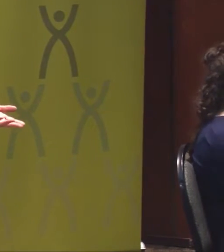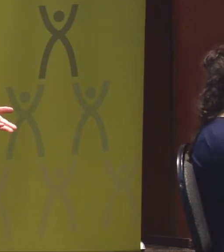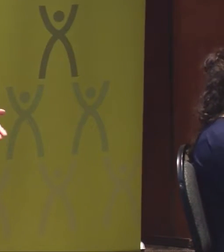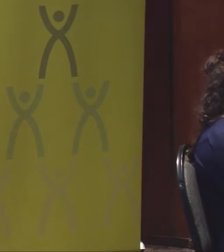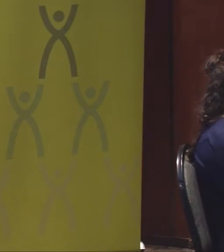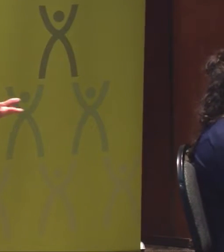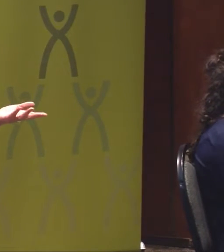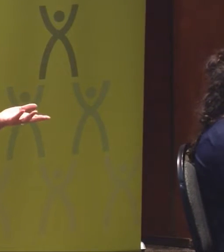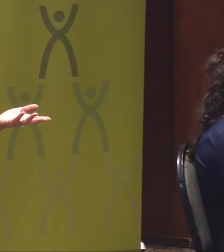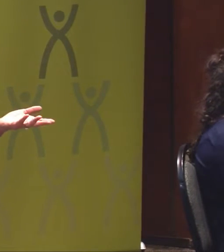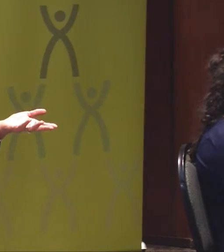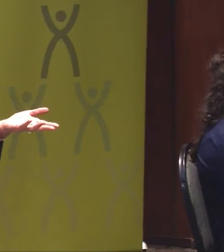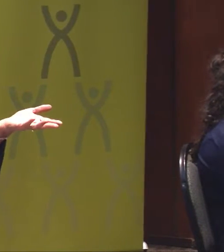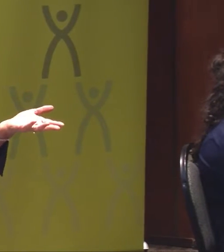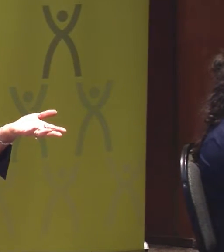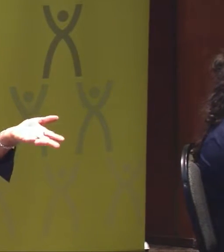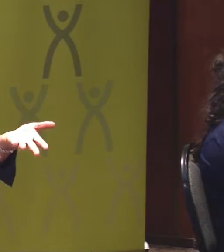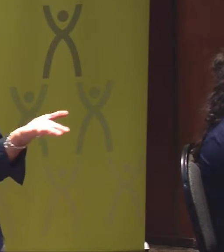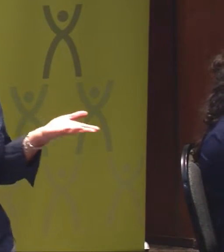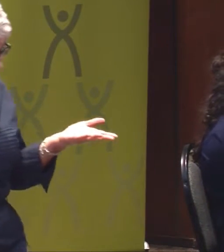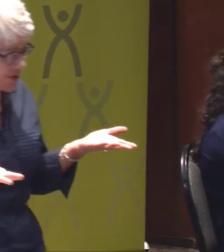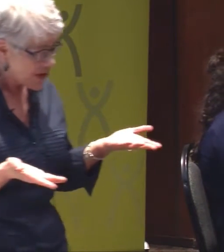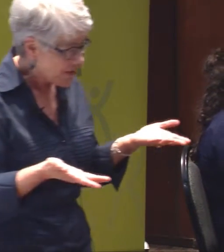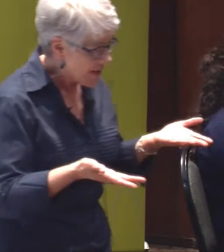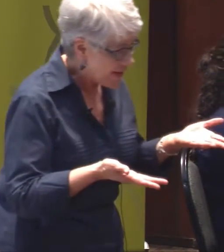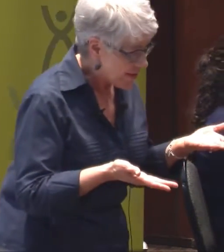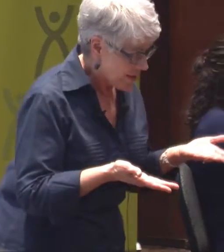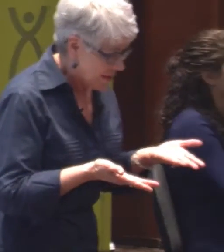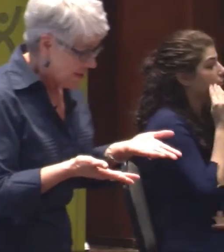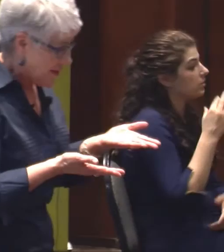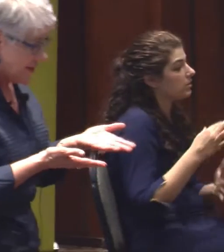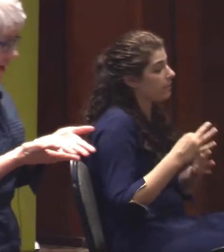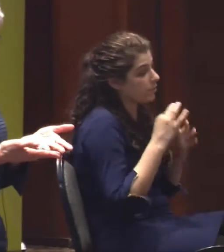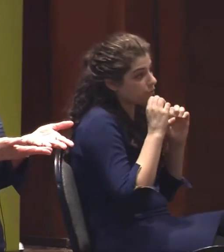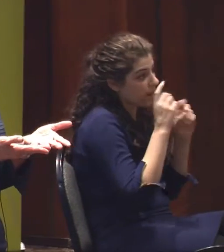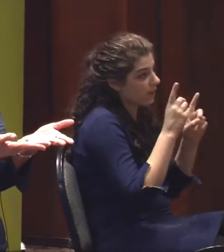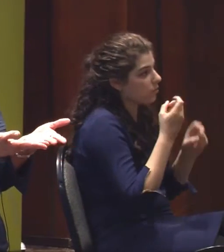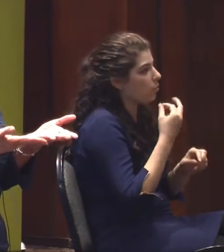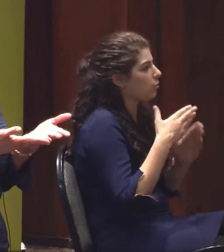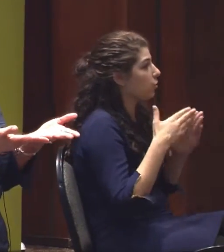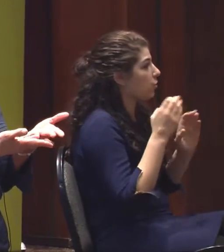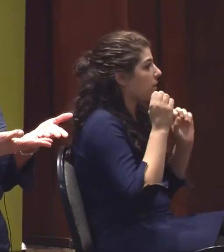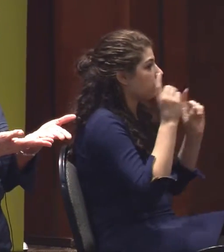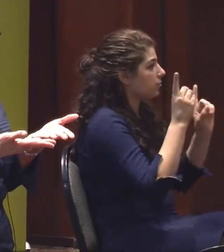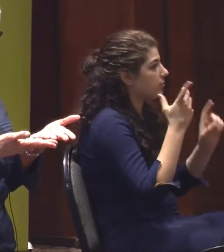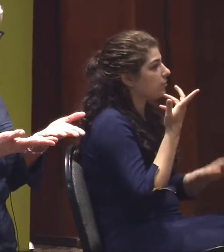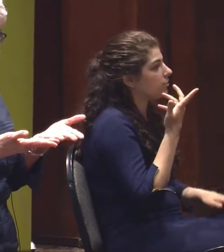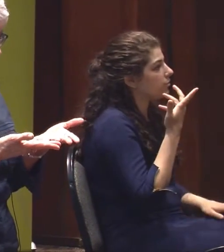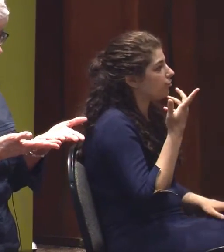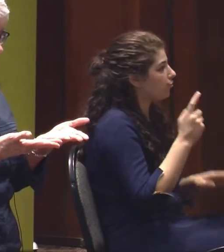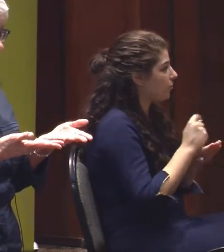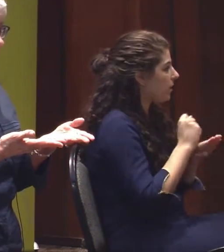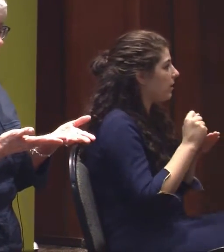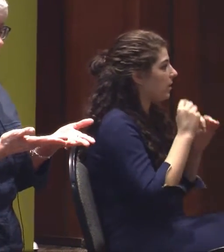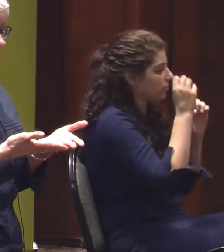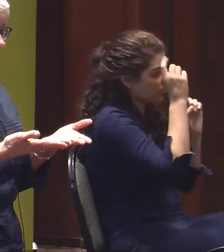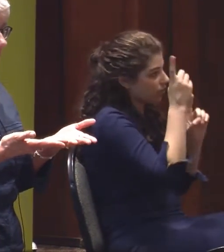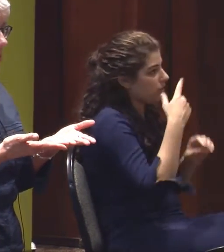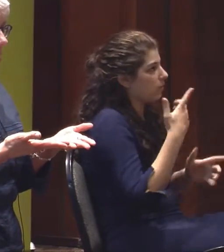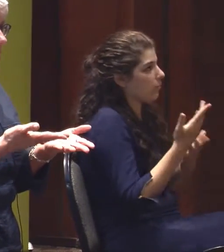Any of us who went through special ed or even general ed training and education, college